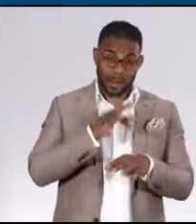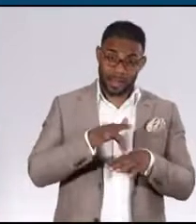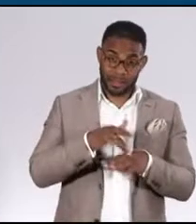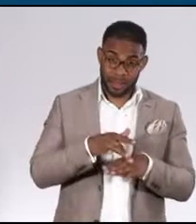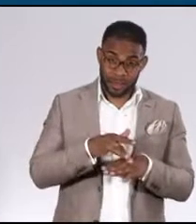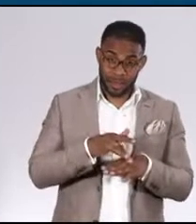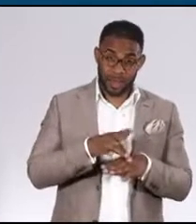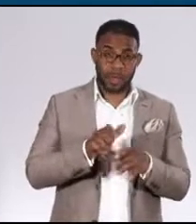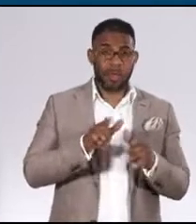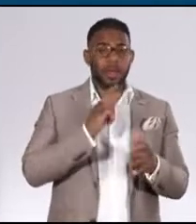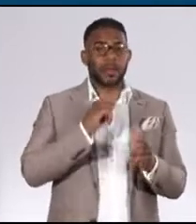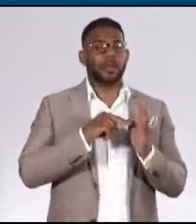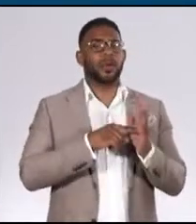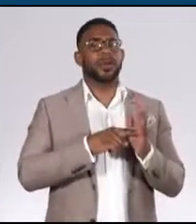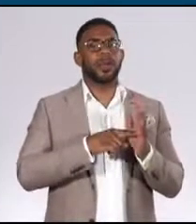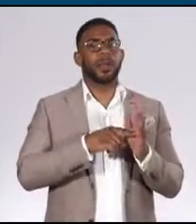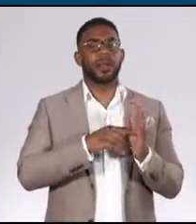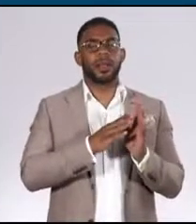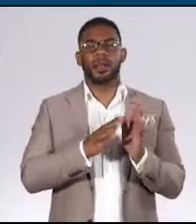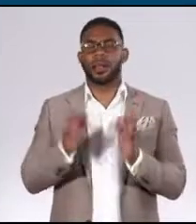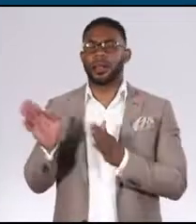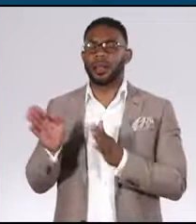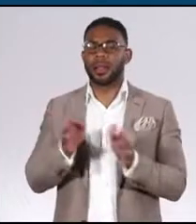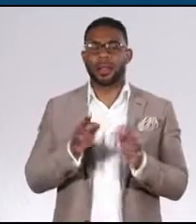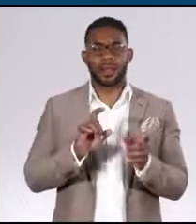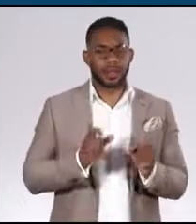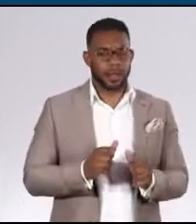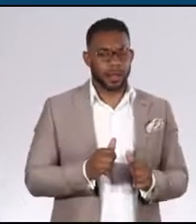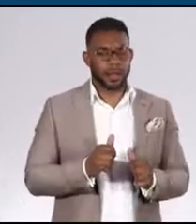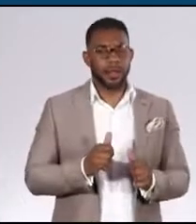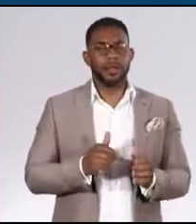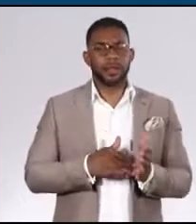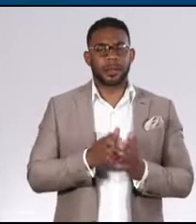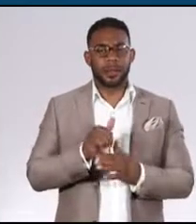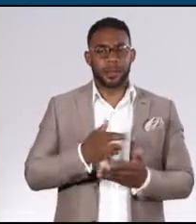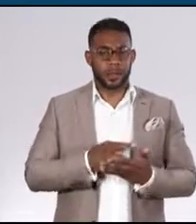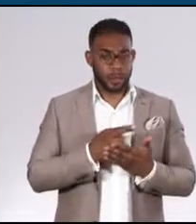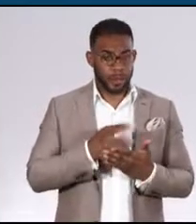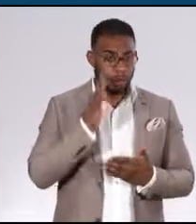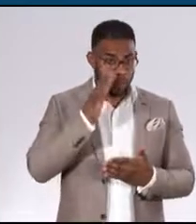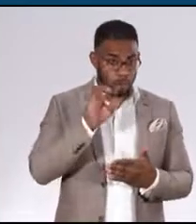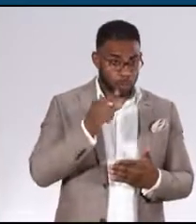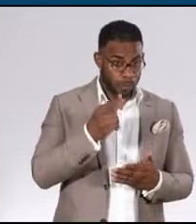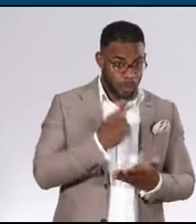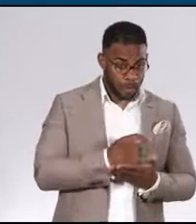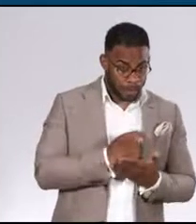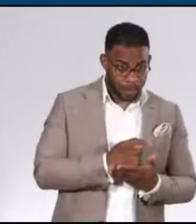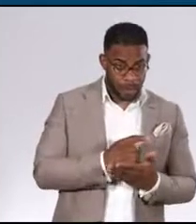but which may represent a paradigm shift rather than focusing purely rehabilitation. Future drug therapy is potentially be near restorative.